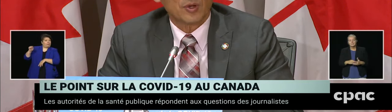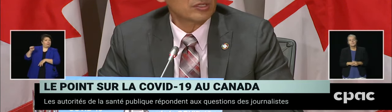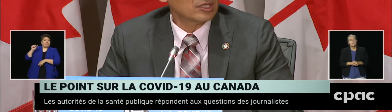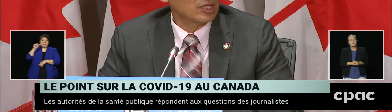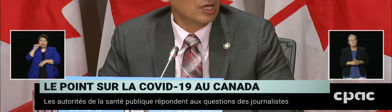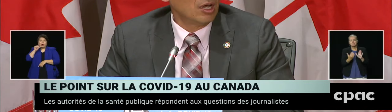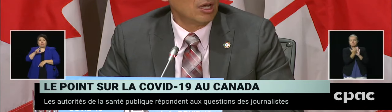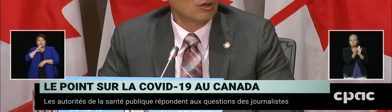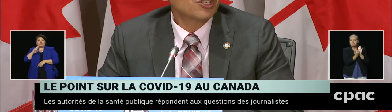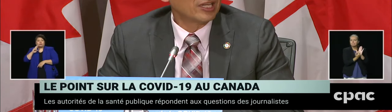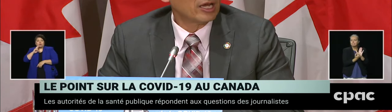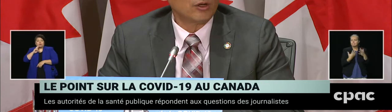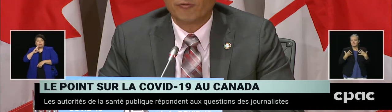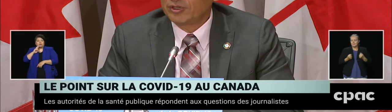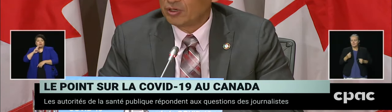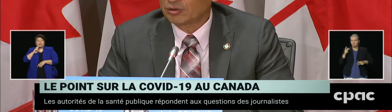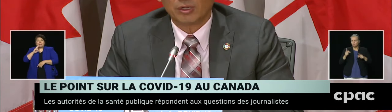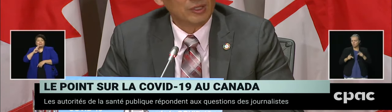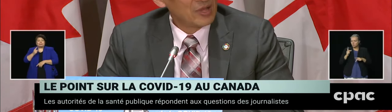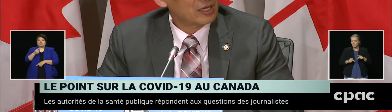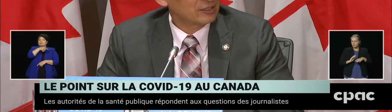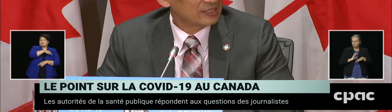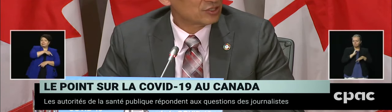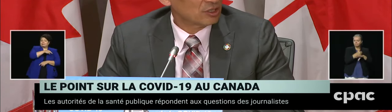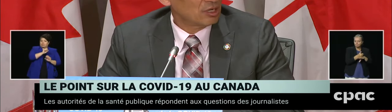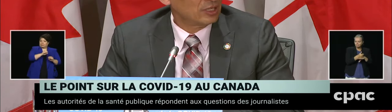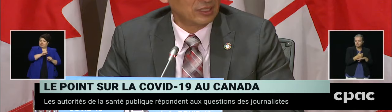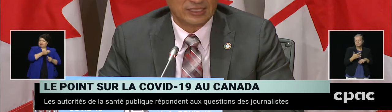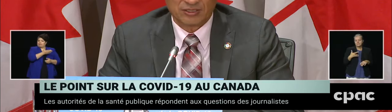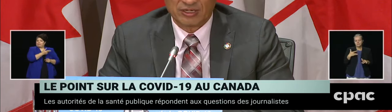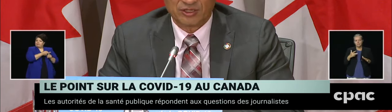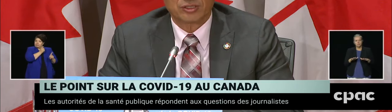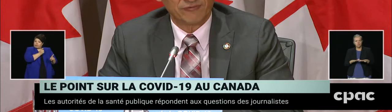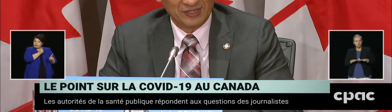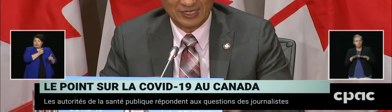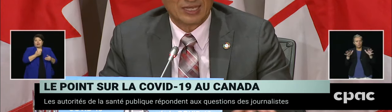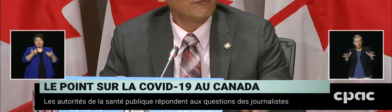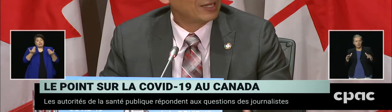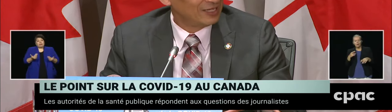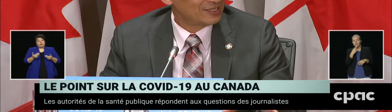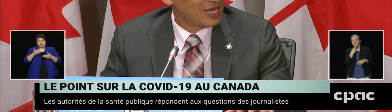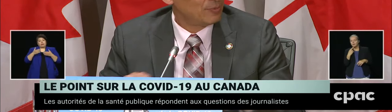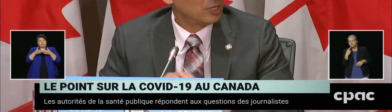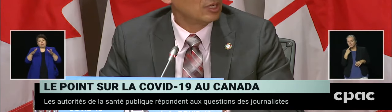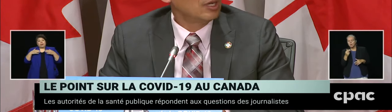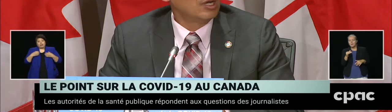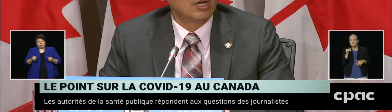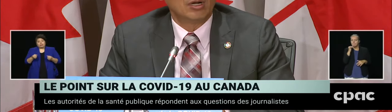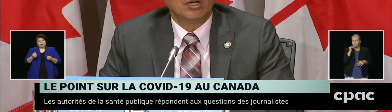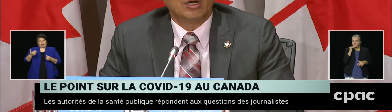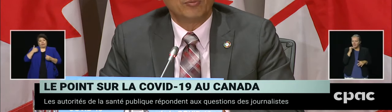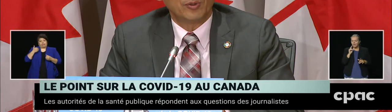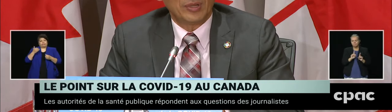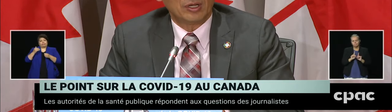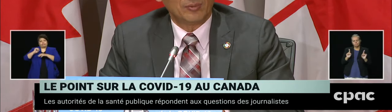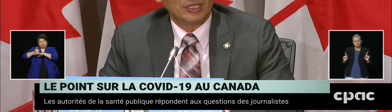TRY TO BLAME BARS AND RESTAURANTS, GIVEN ALL THE